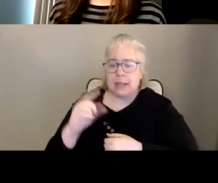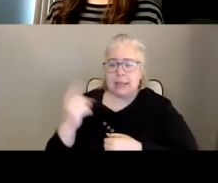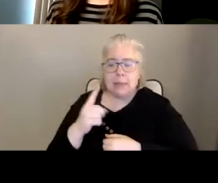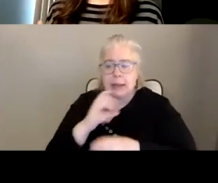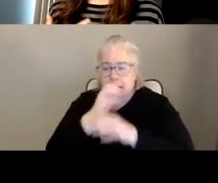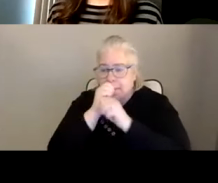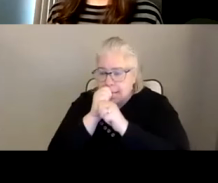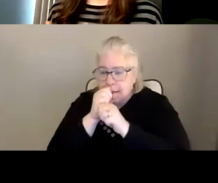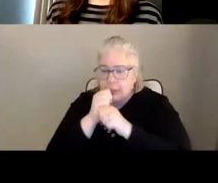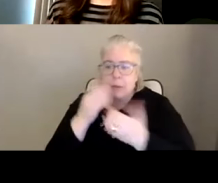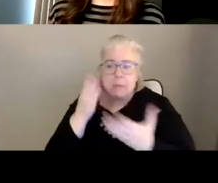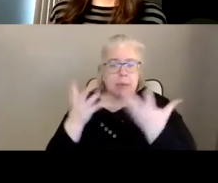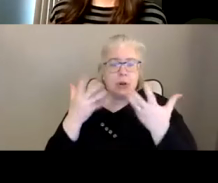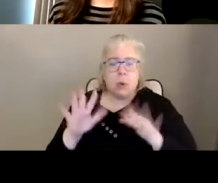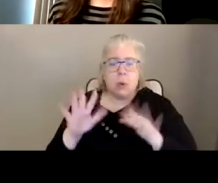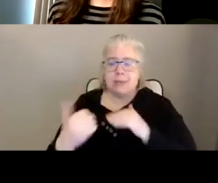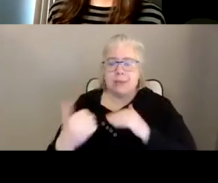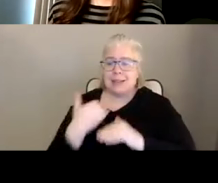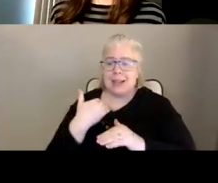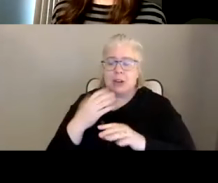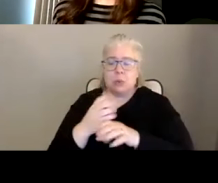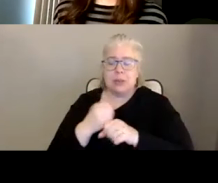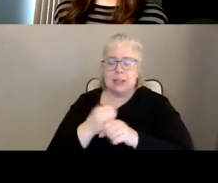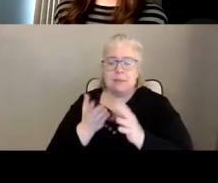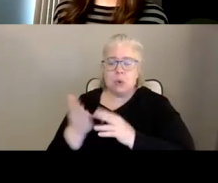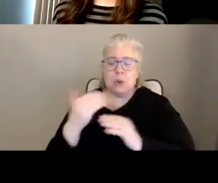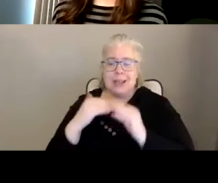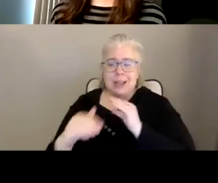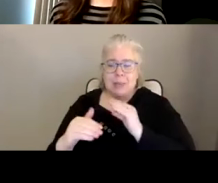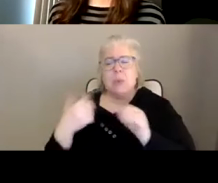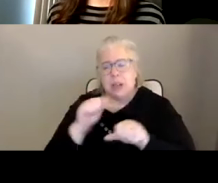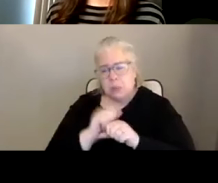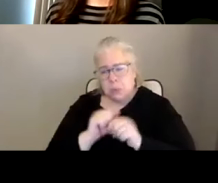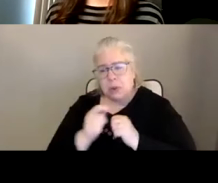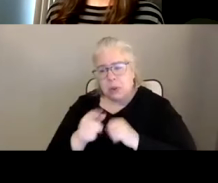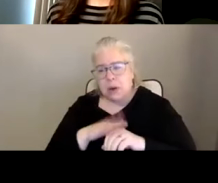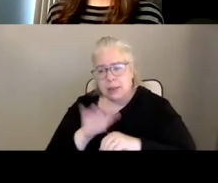you may not want to send or receive via email. And so we can work with you through that.